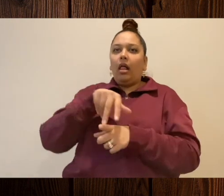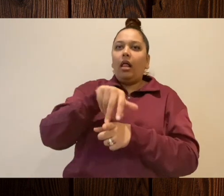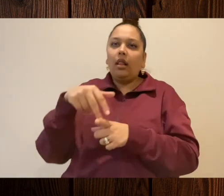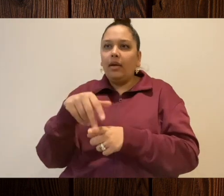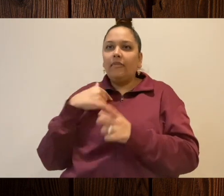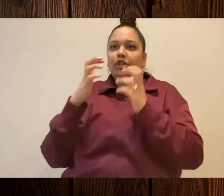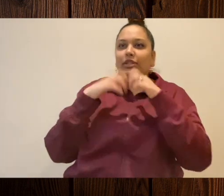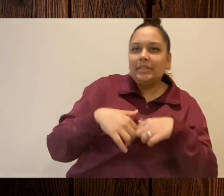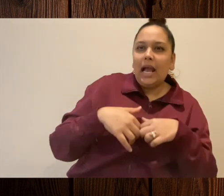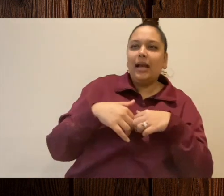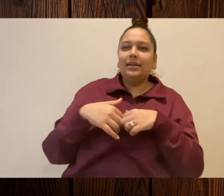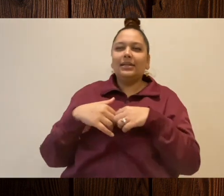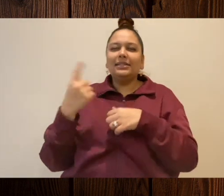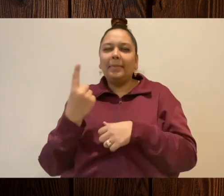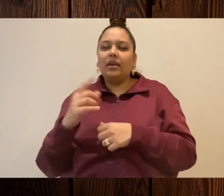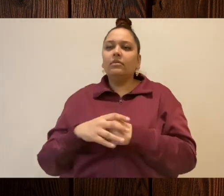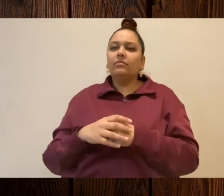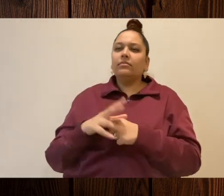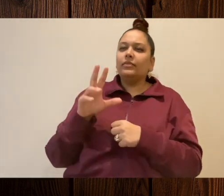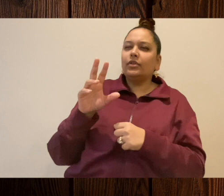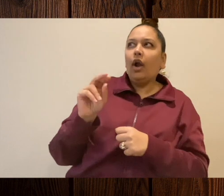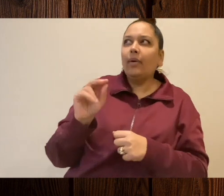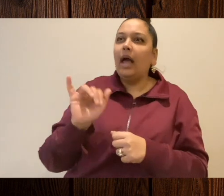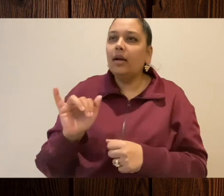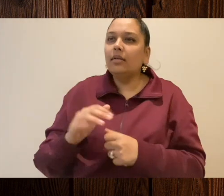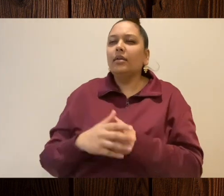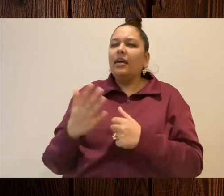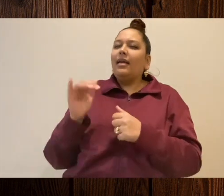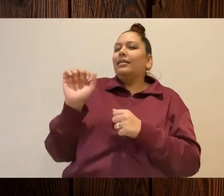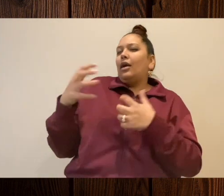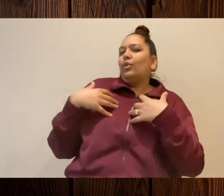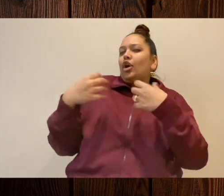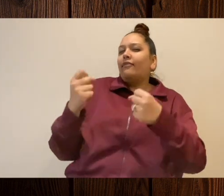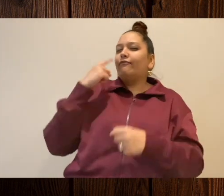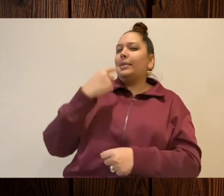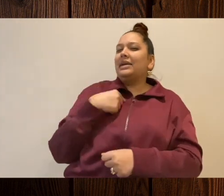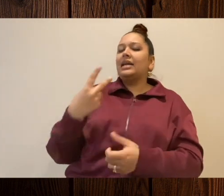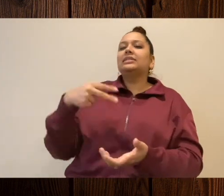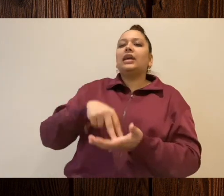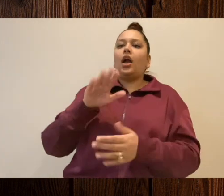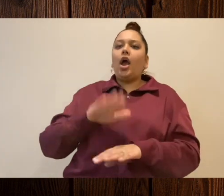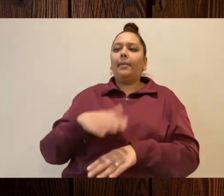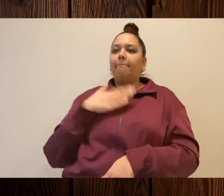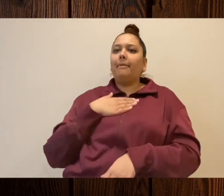know why. So I'm finding folk through having it mirrored back.